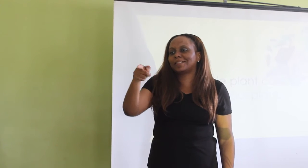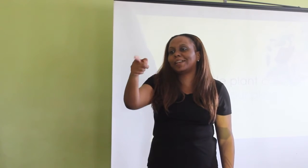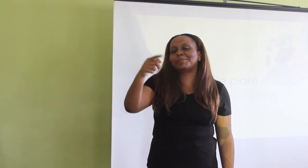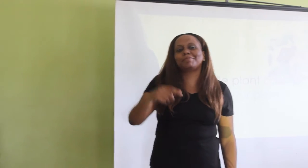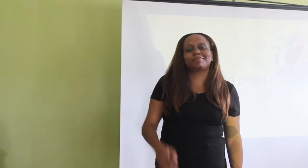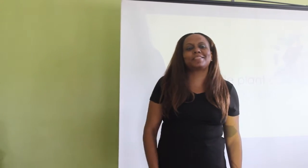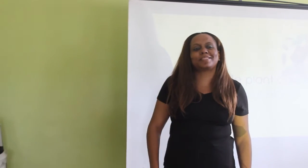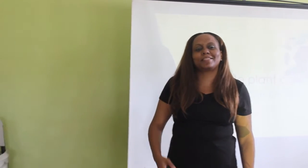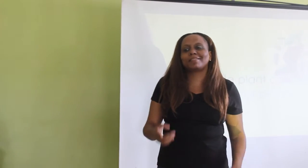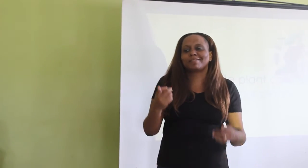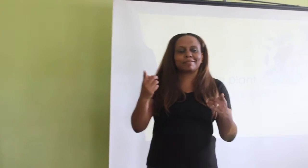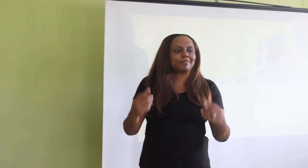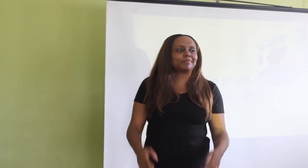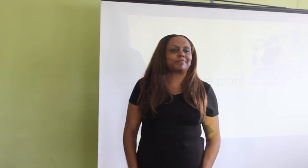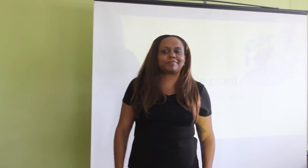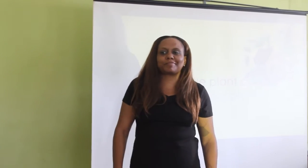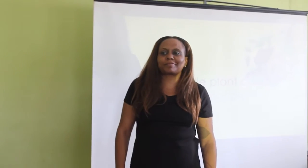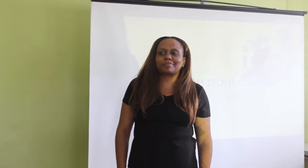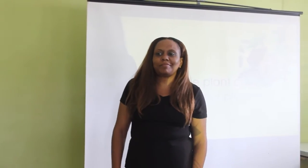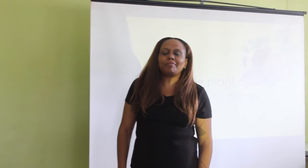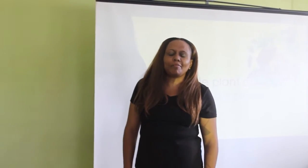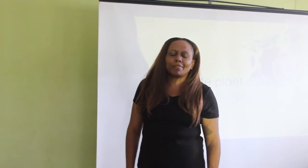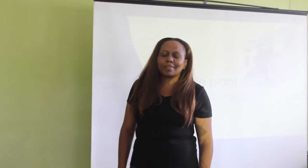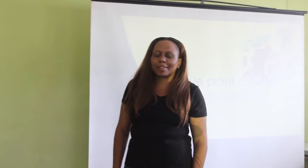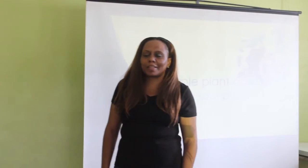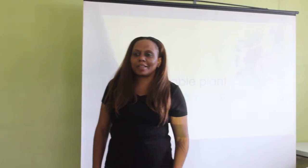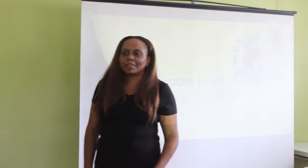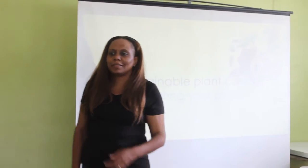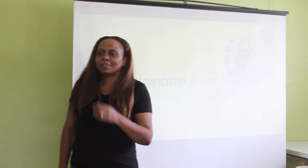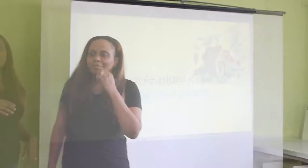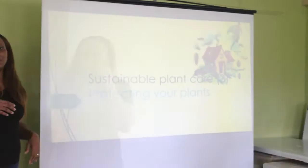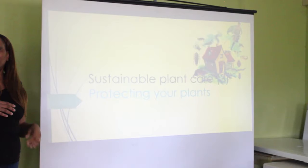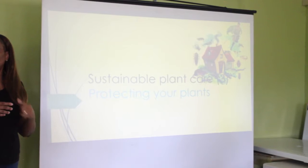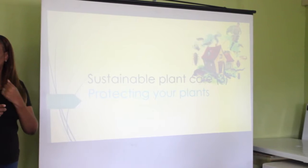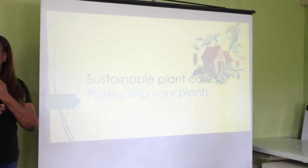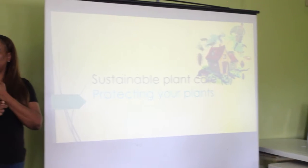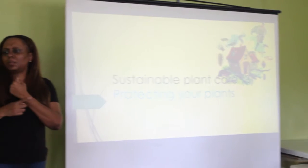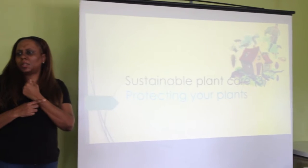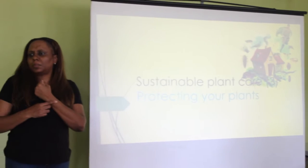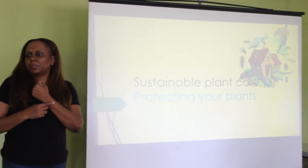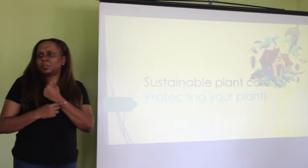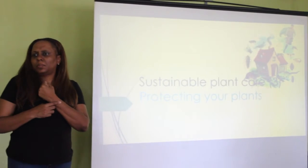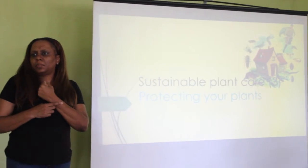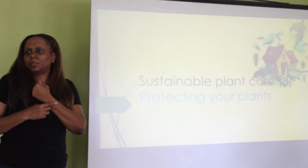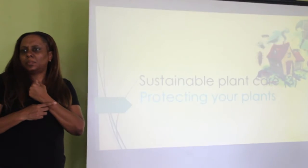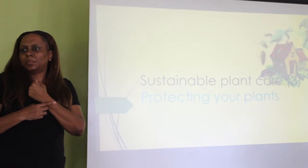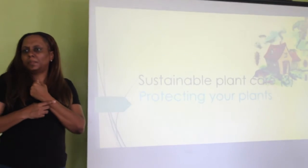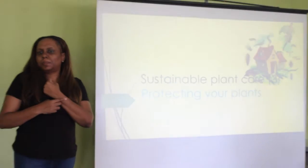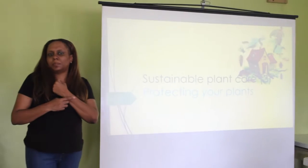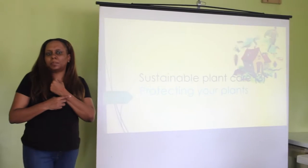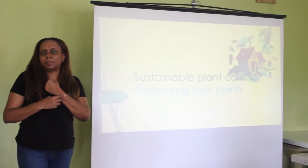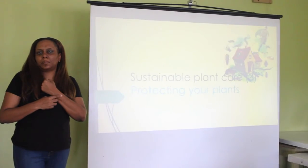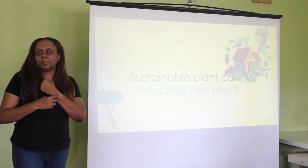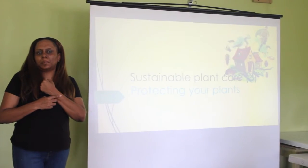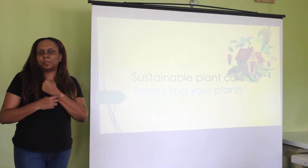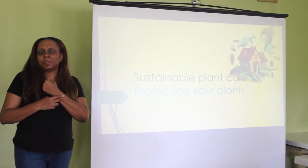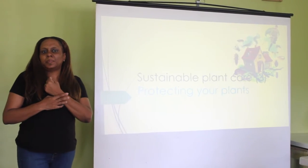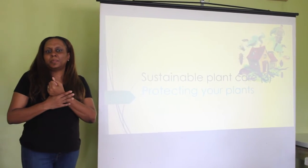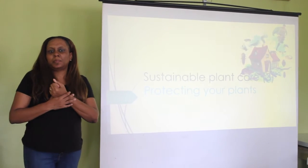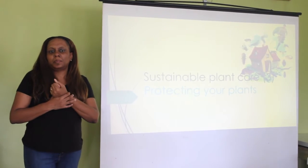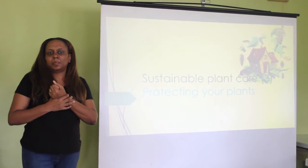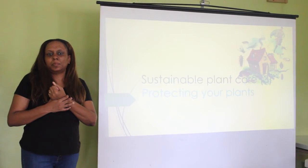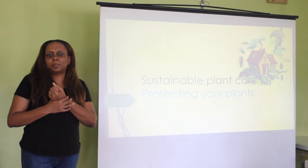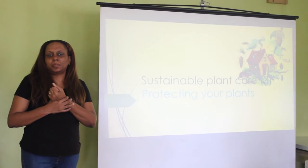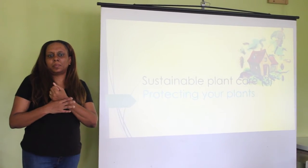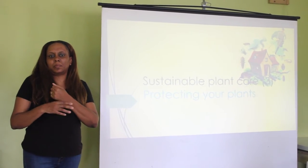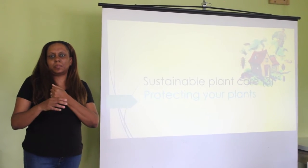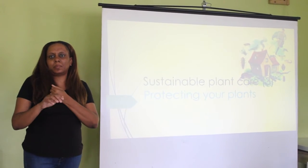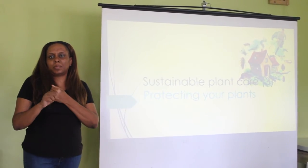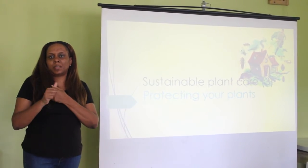yep okay good morning